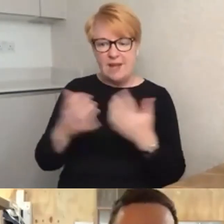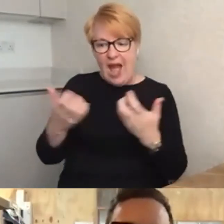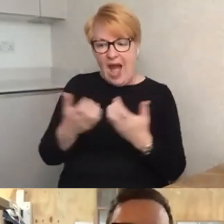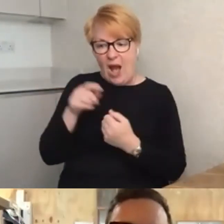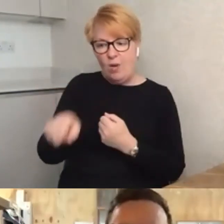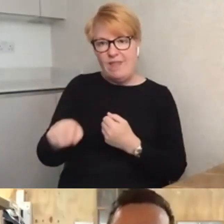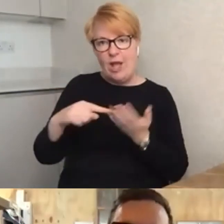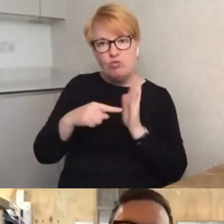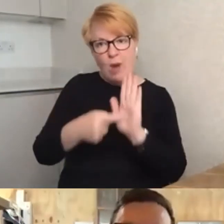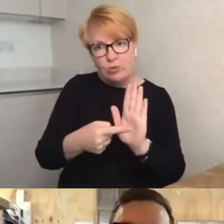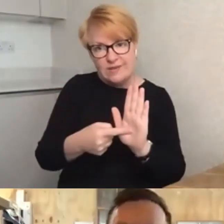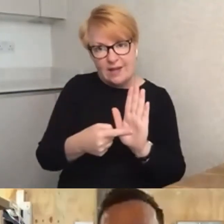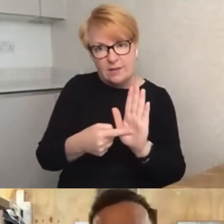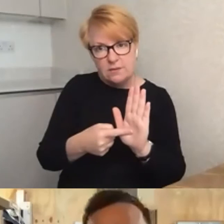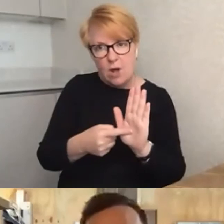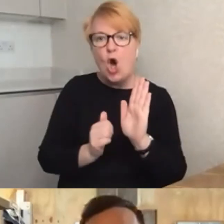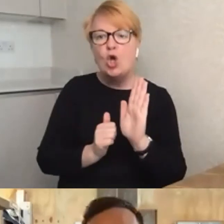within the organisation? >> JES: Yeah.